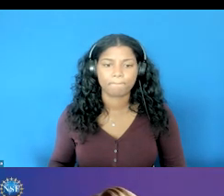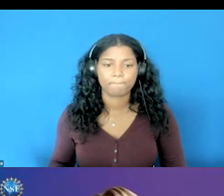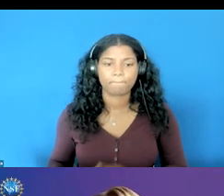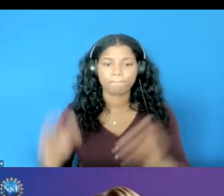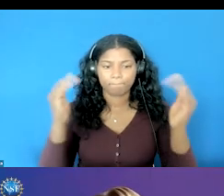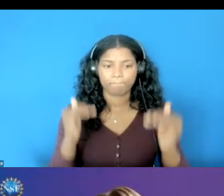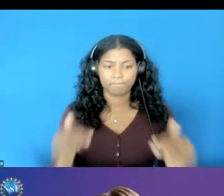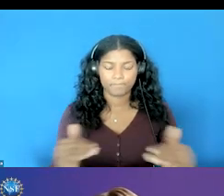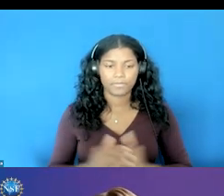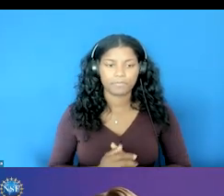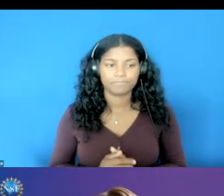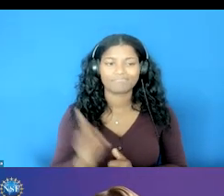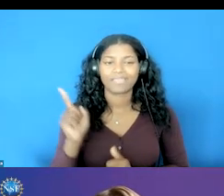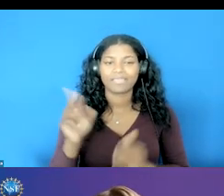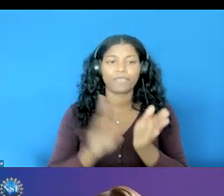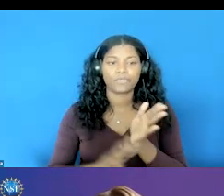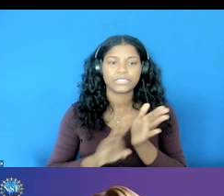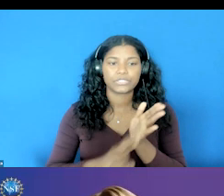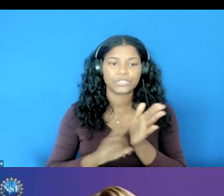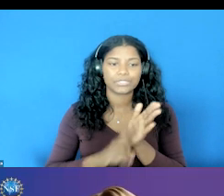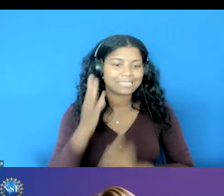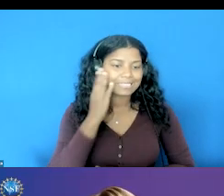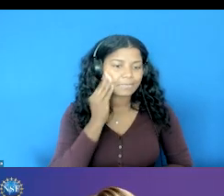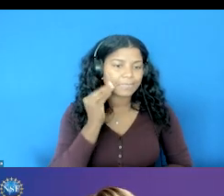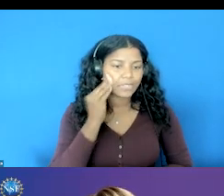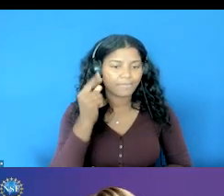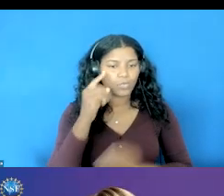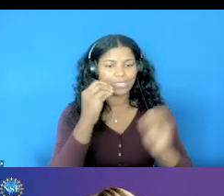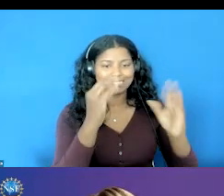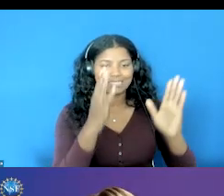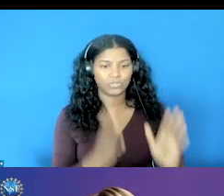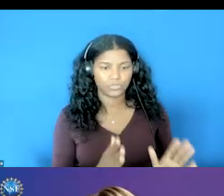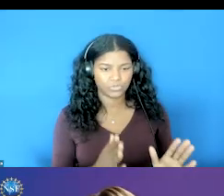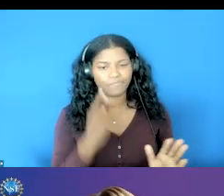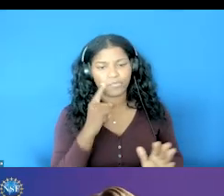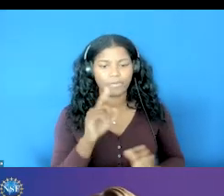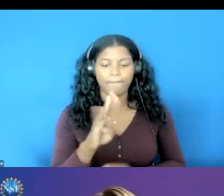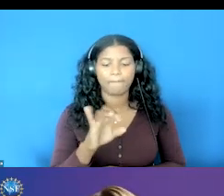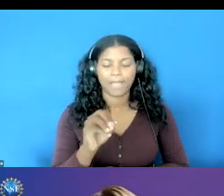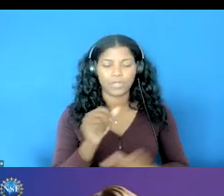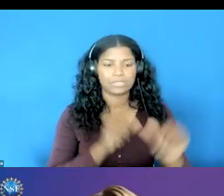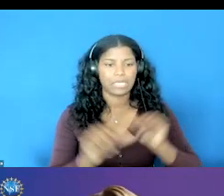This is research experiences for teachers sites in biological sciences, the BIORETS program.